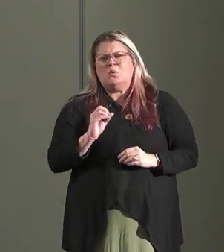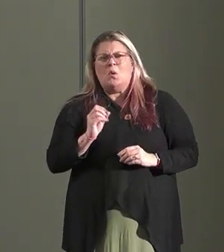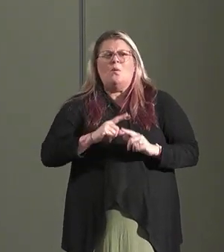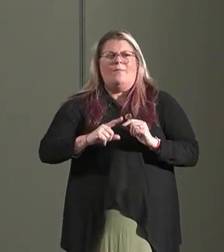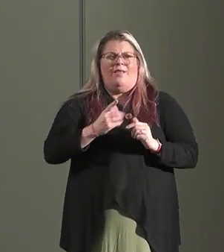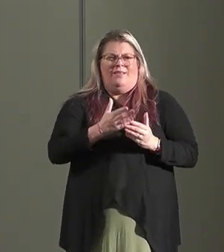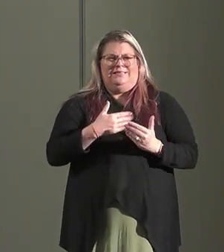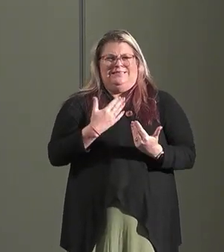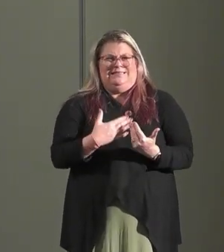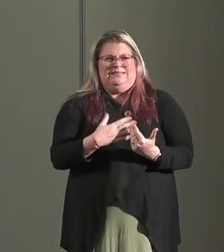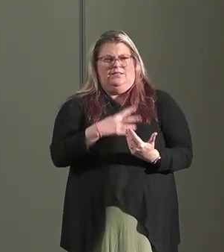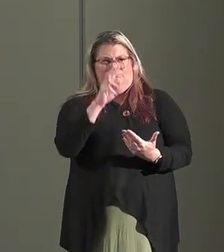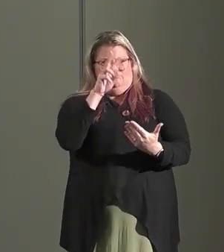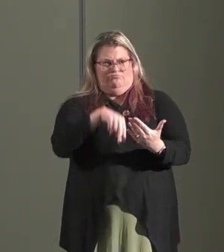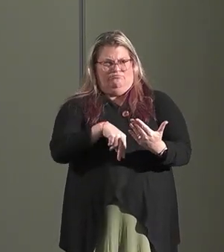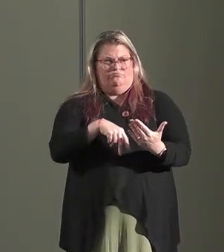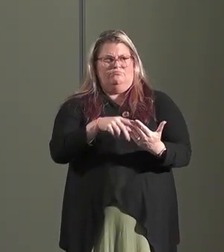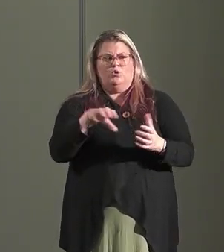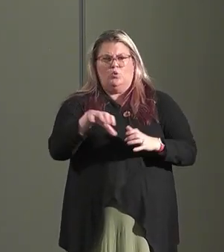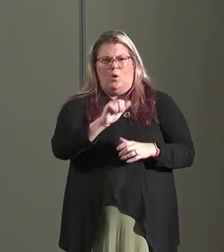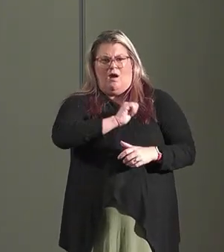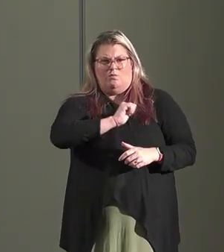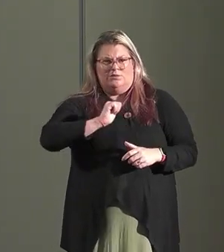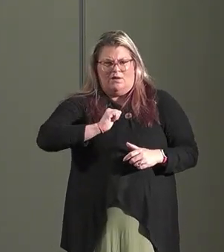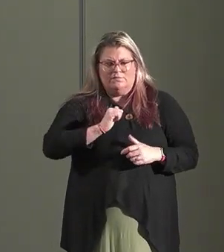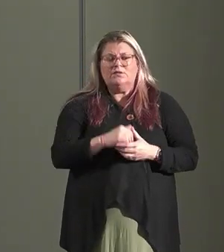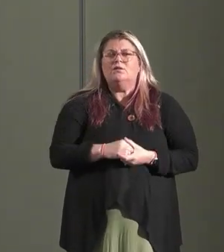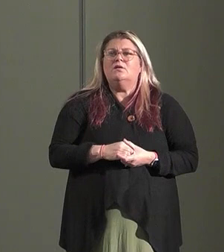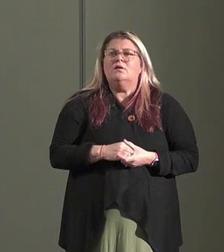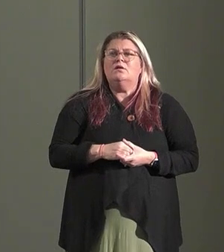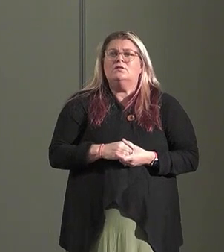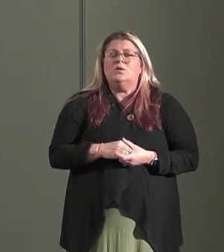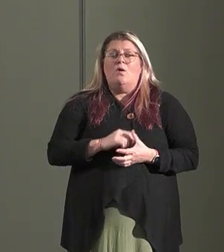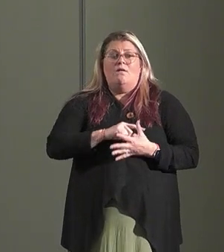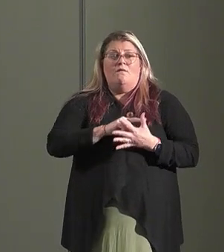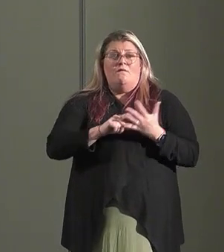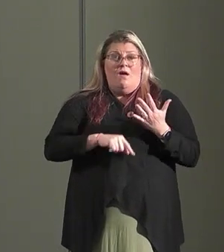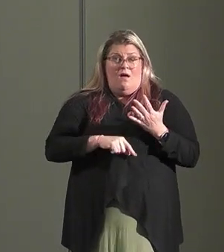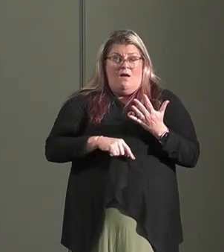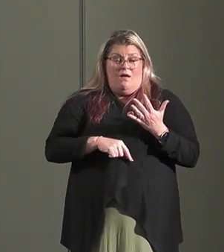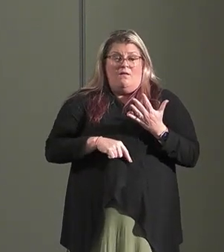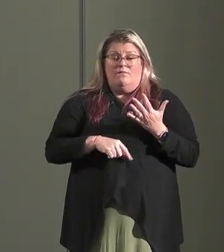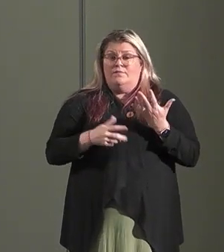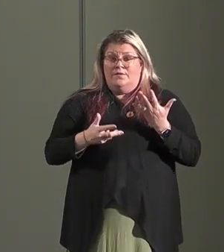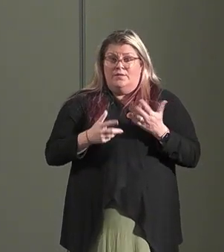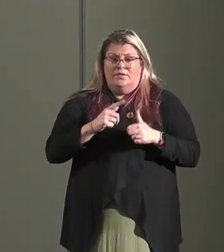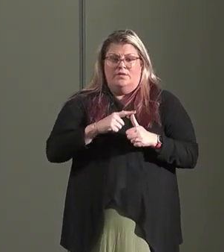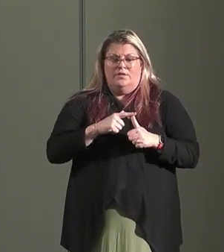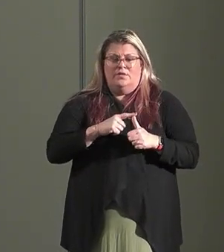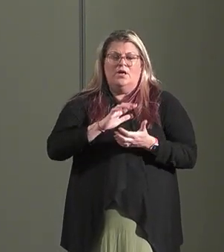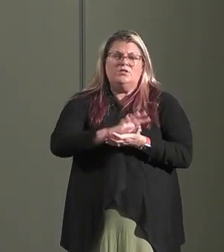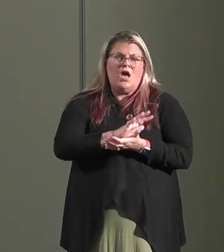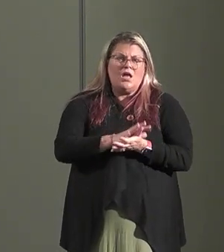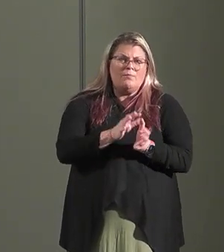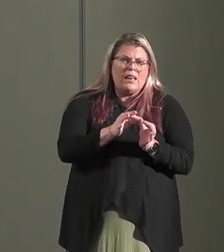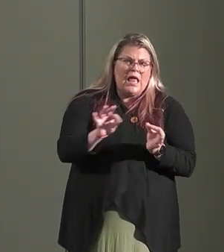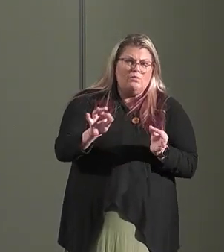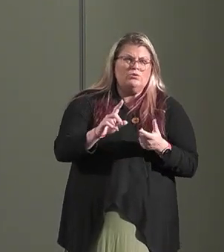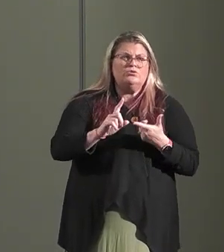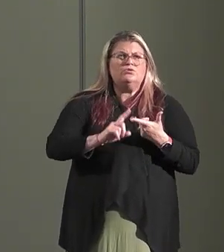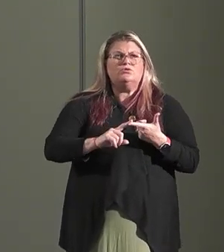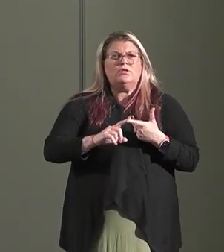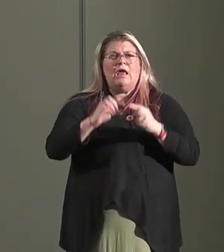script and do ourselves and so the five variables were, document language, headings,